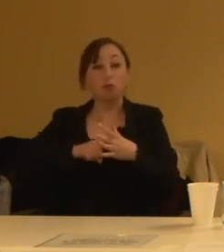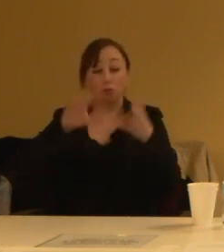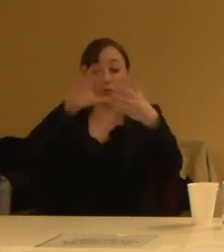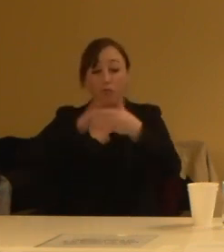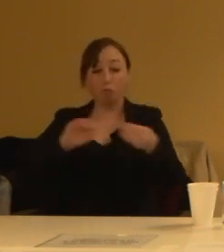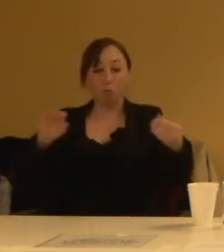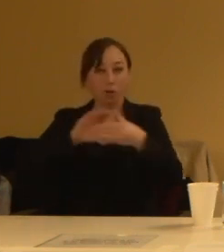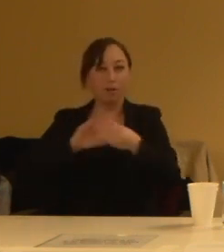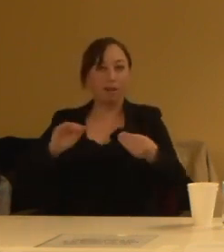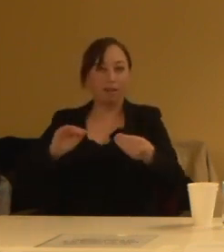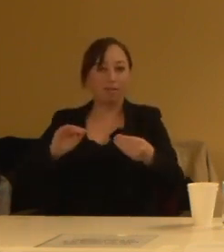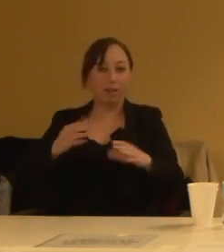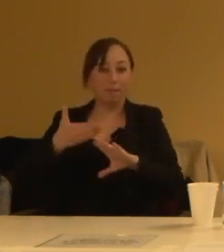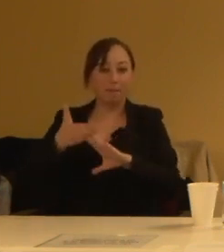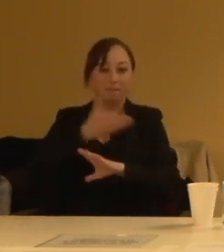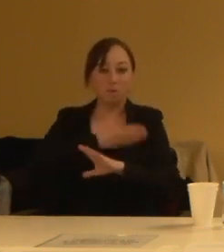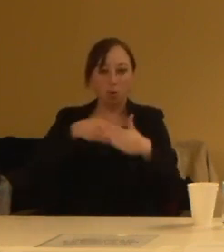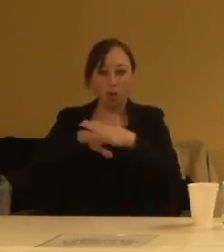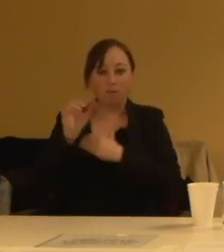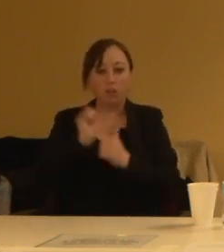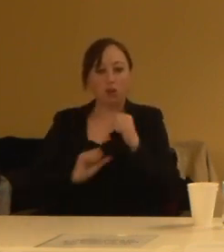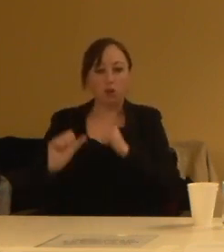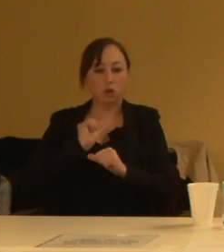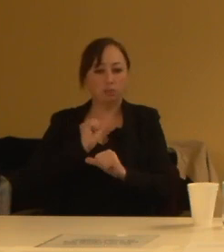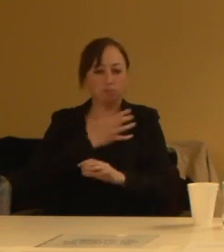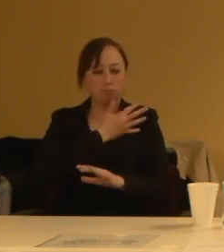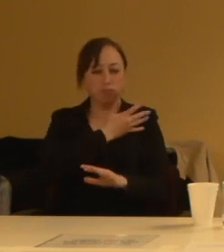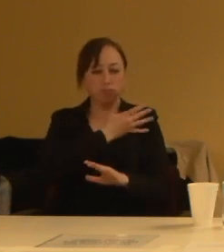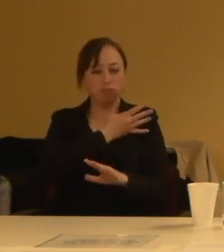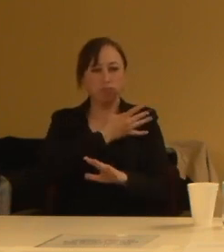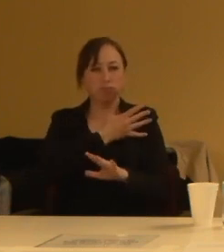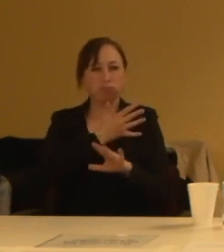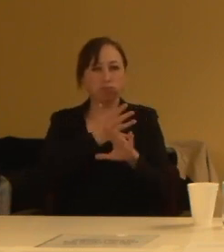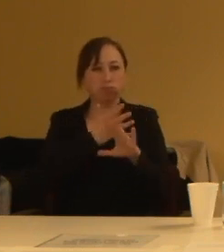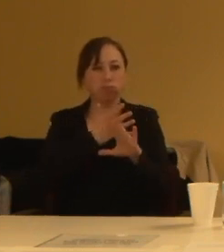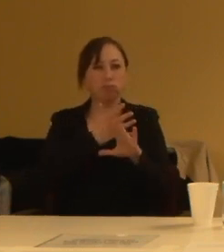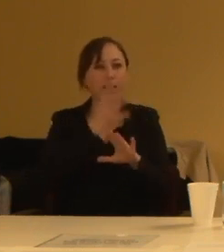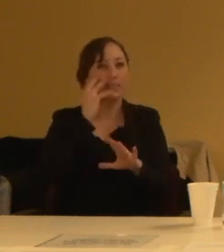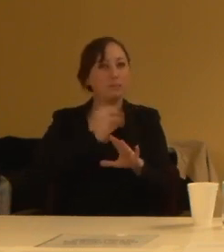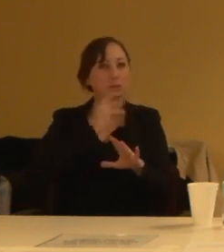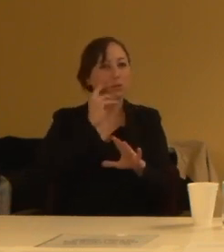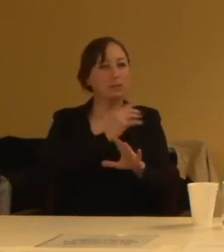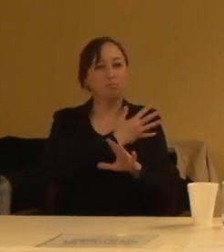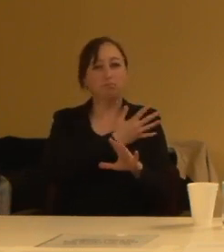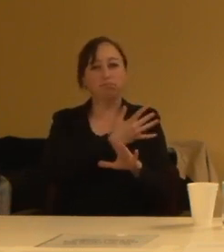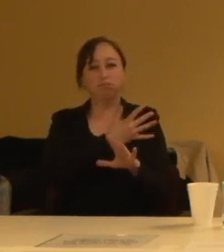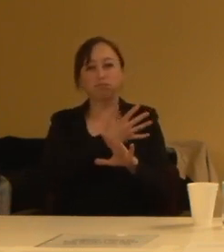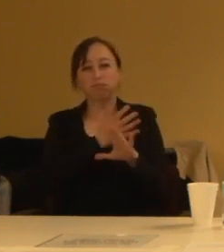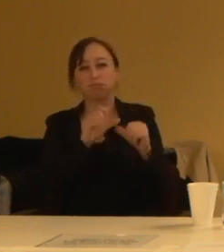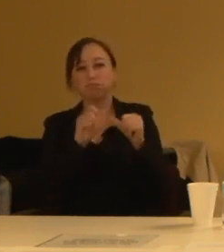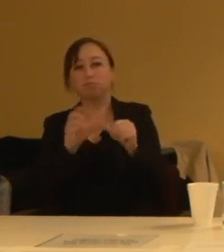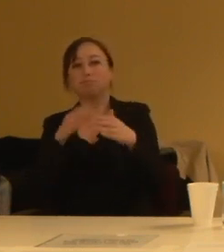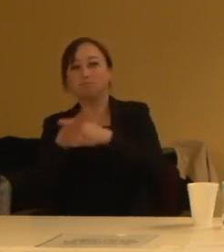long before someone even steps into the theater? 'Cause I mean I think that's also part of what we have to do. We have to start enticing people back into our physical